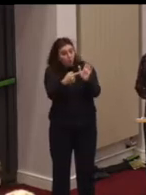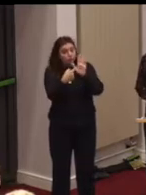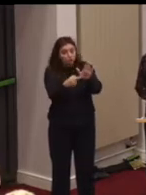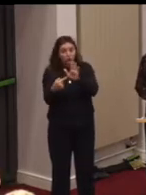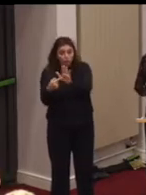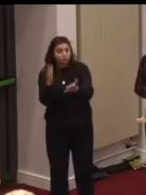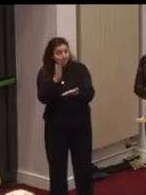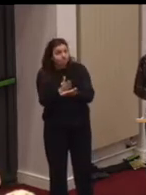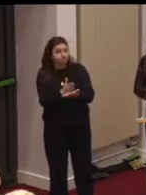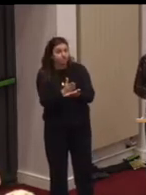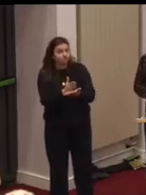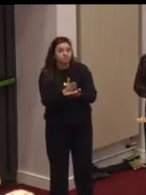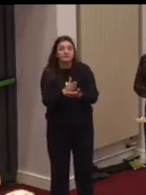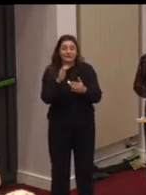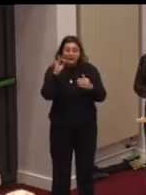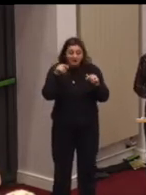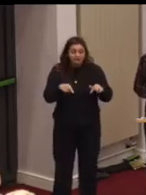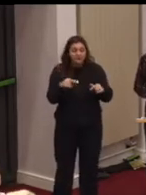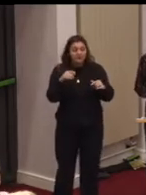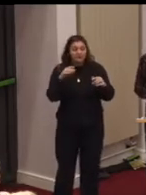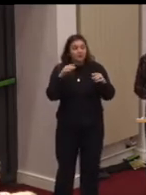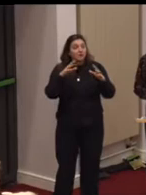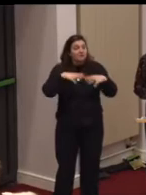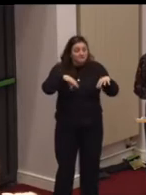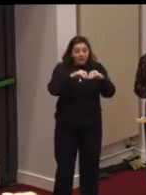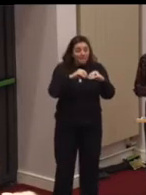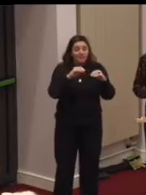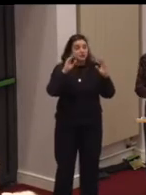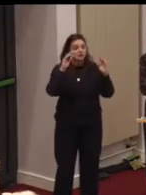risk of violence, exploitation and abuse. And in an emergency, particularly where there